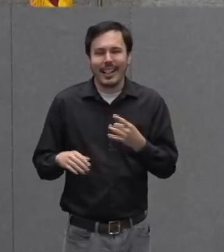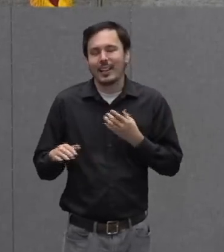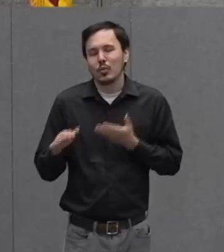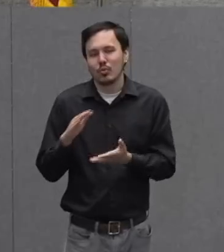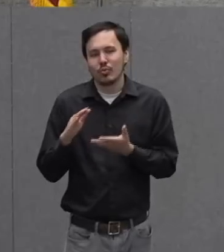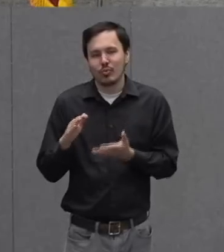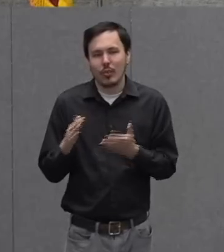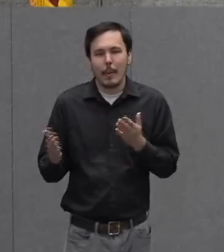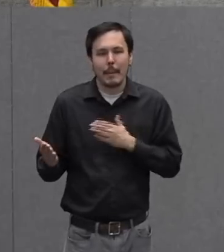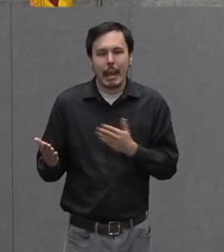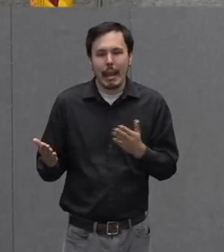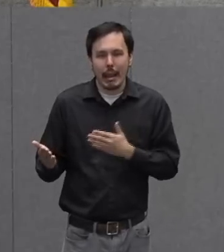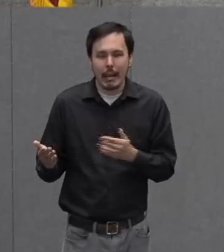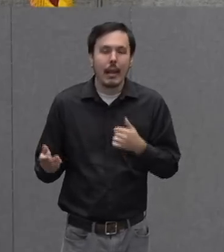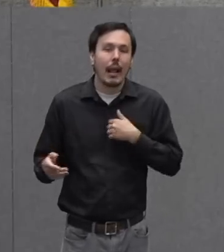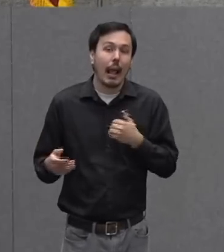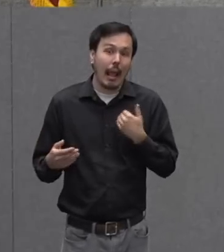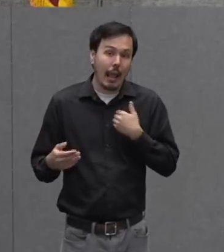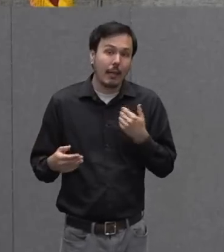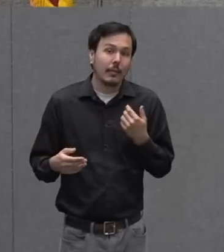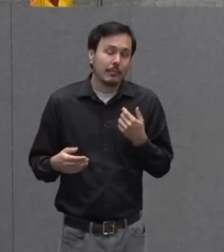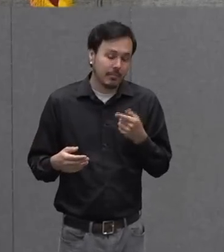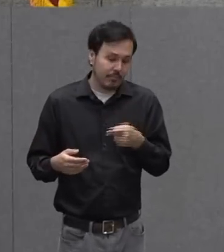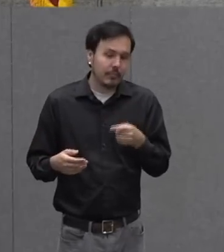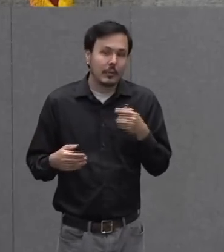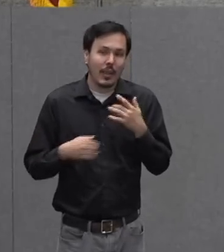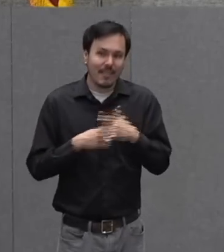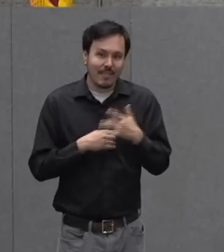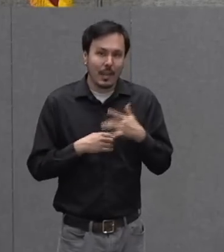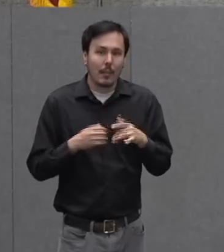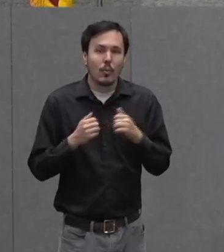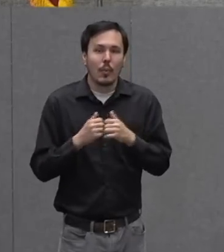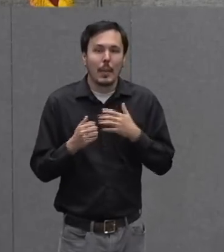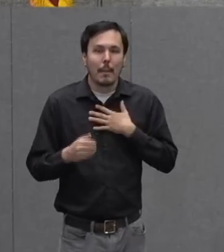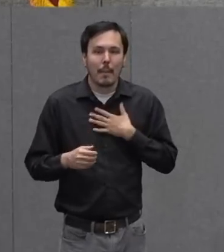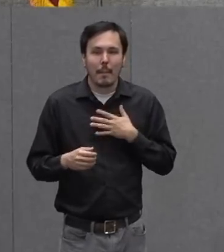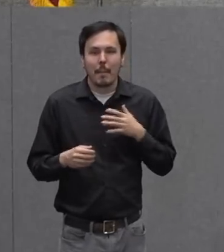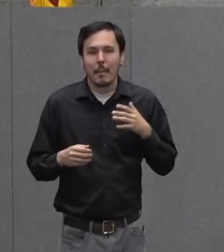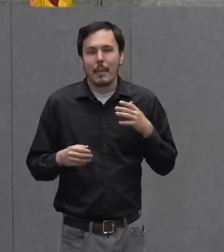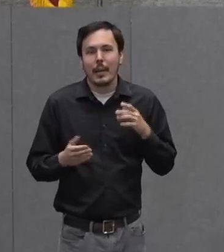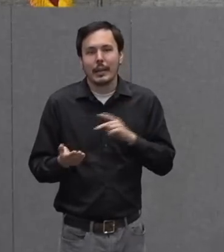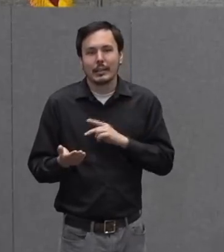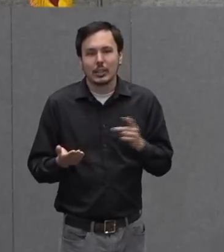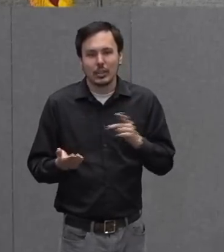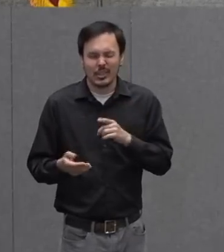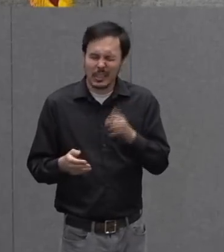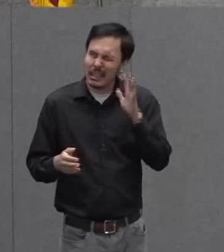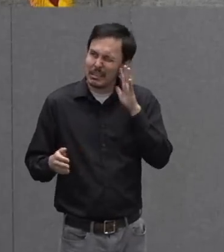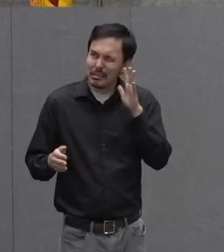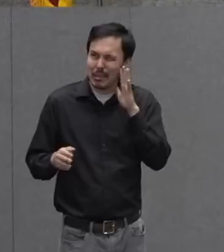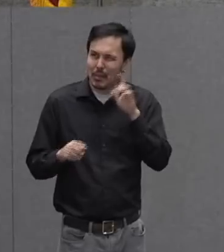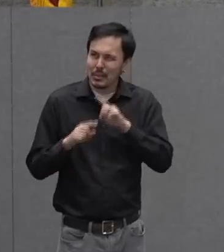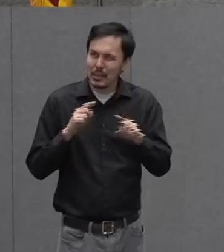so I have some of this in my kitchen. (wax paper rattling) This sounds different from the foil.